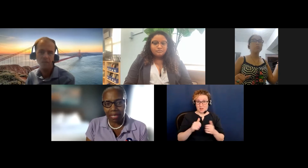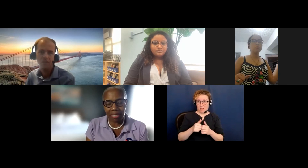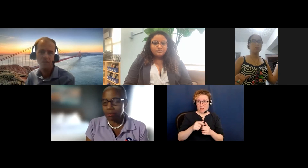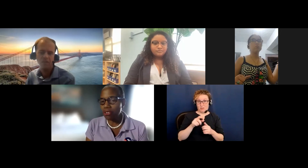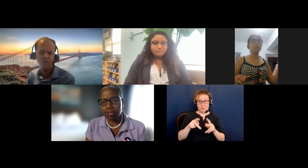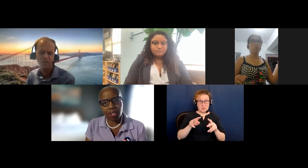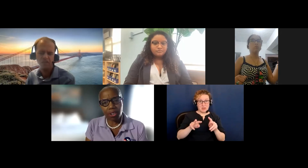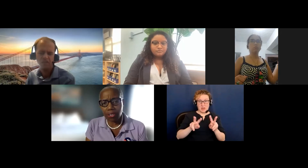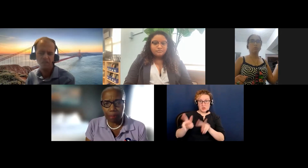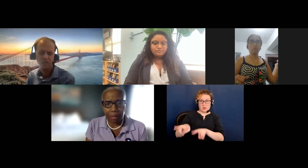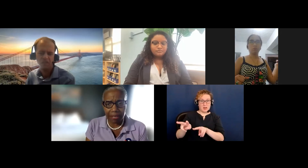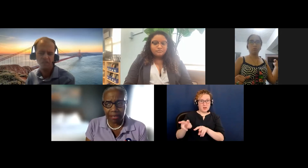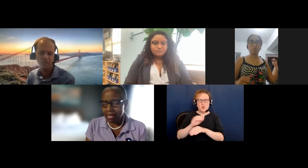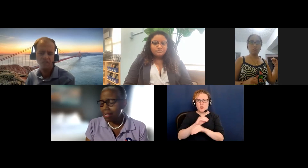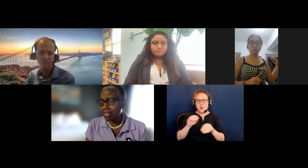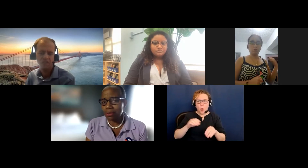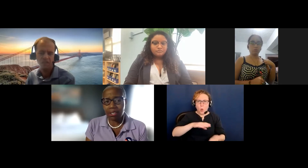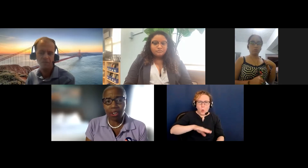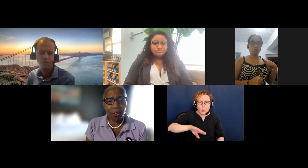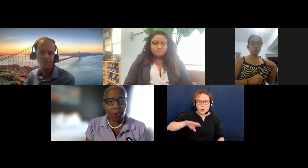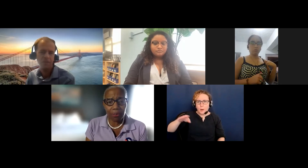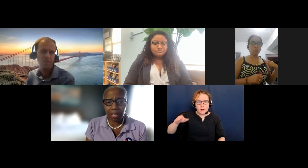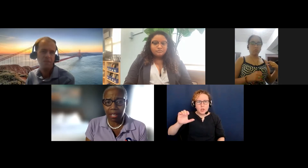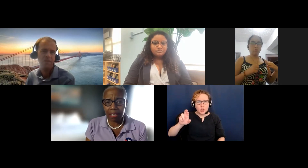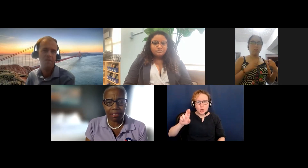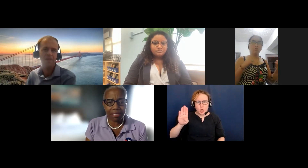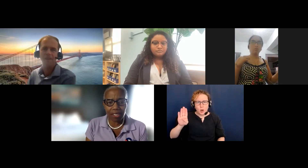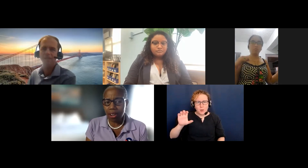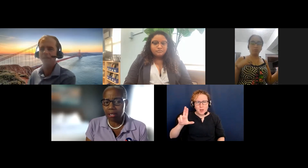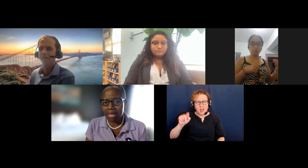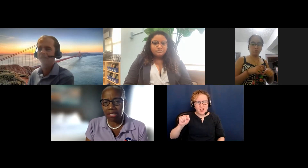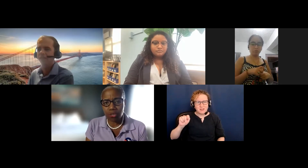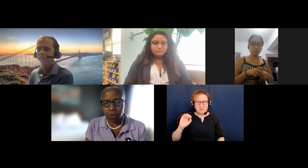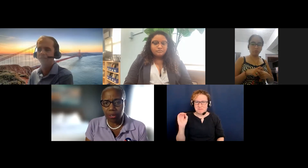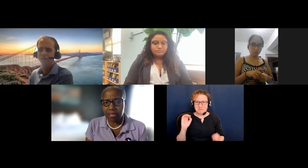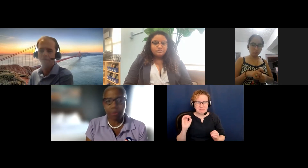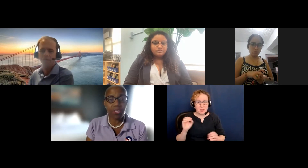There were no curb cuts. There were no automatic doors. There was no